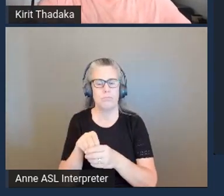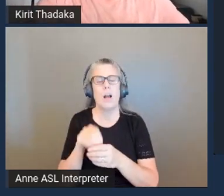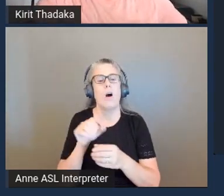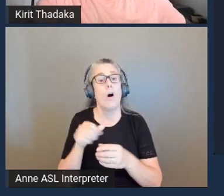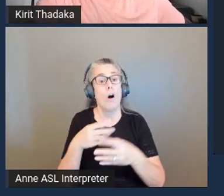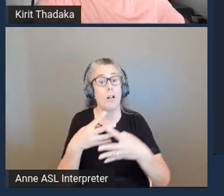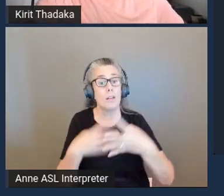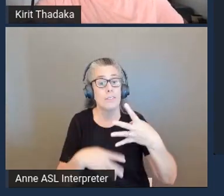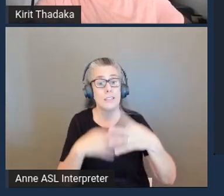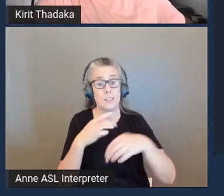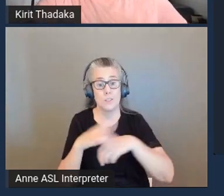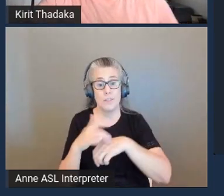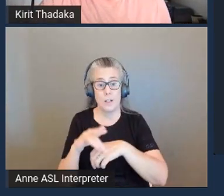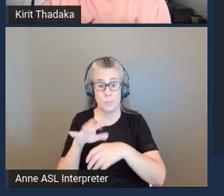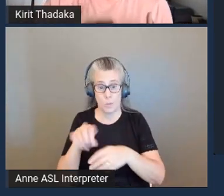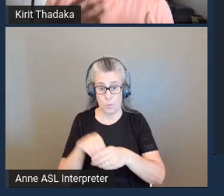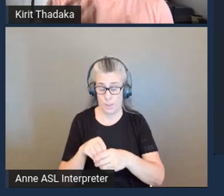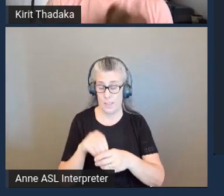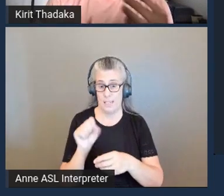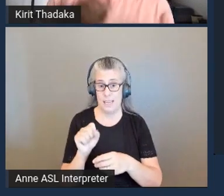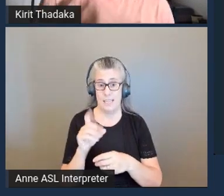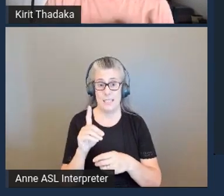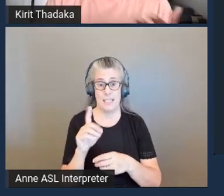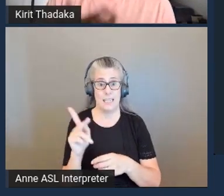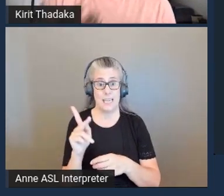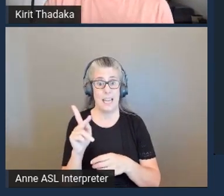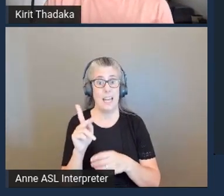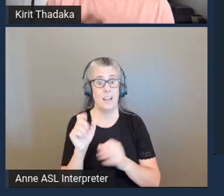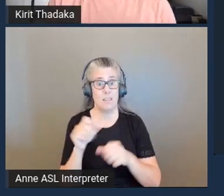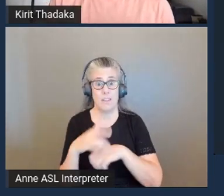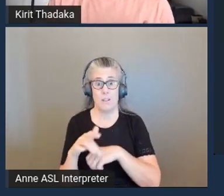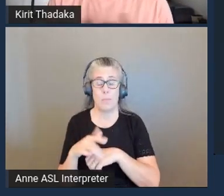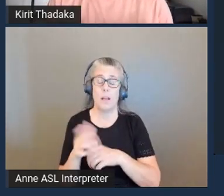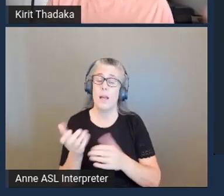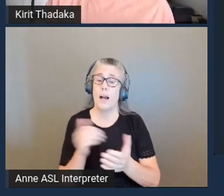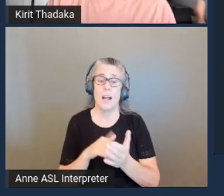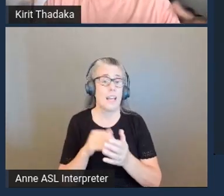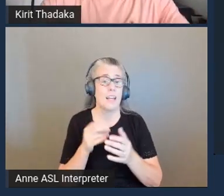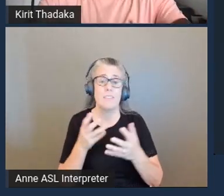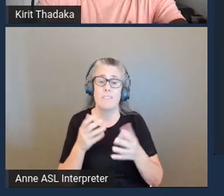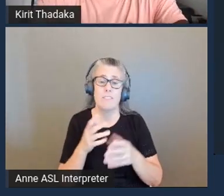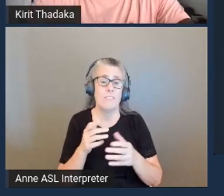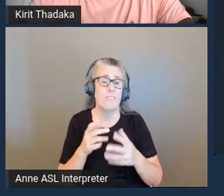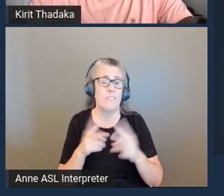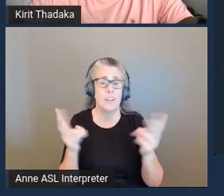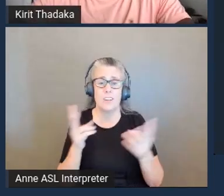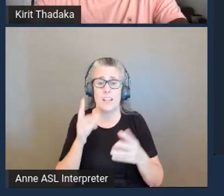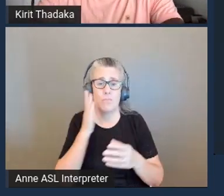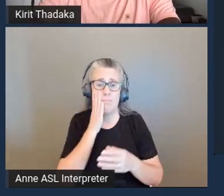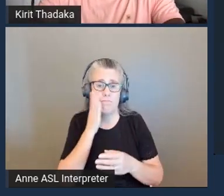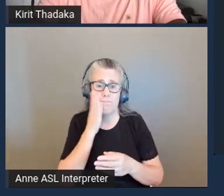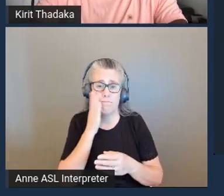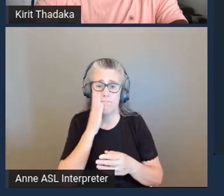in the SageMaker SDK, so in a very familiar, Pythonic interface, you're able to define your overall pipeline.